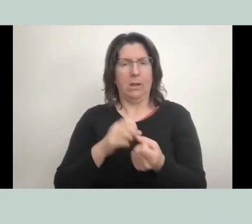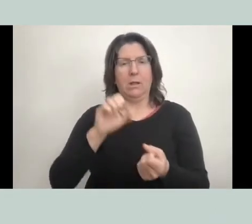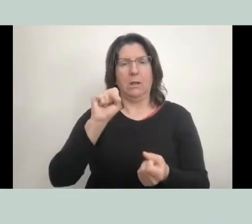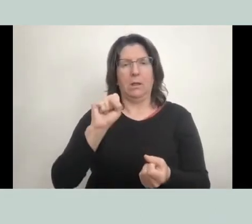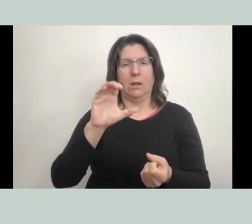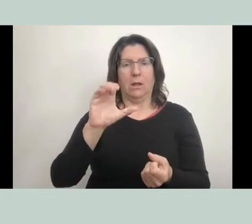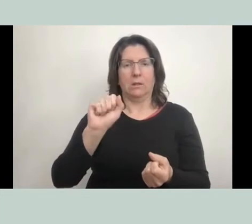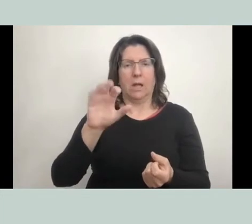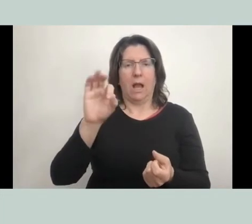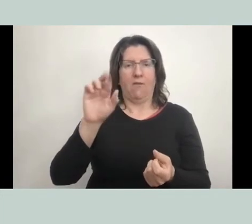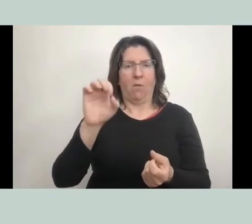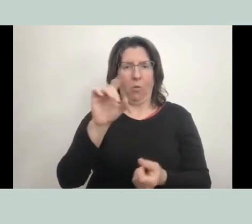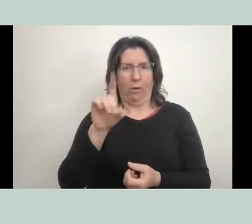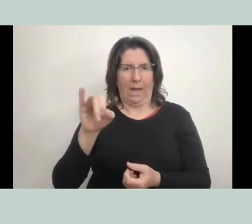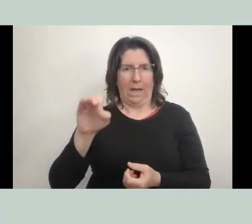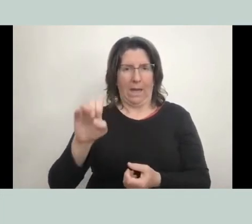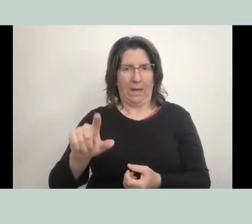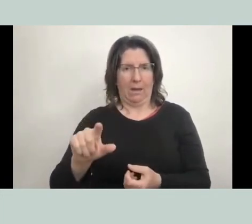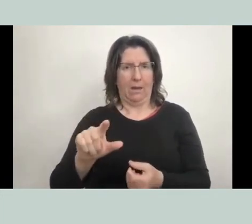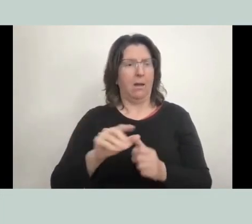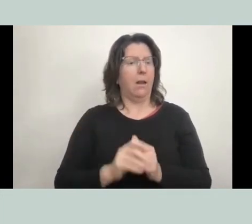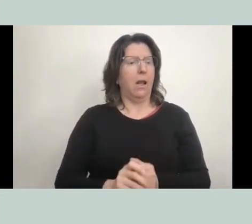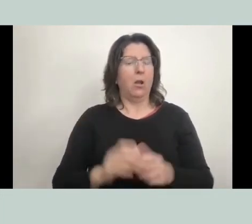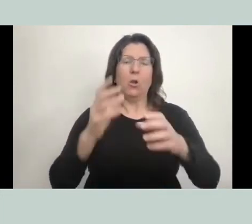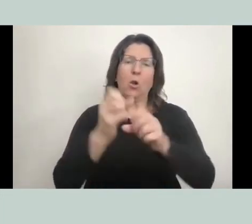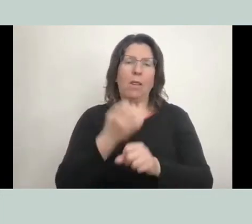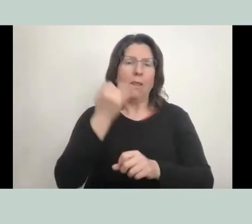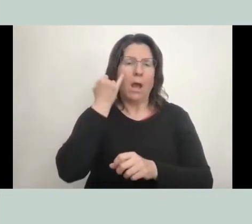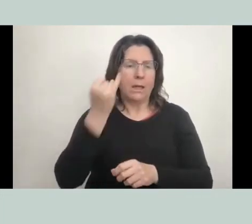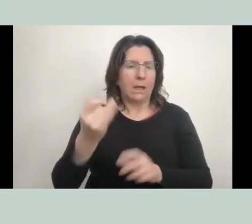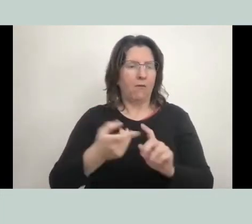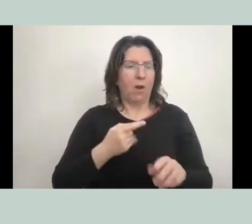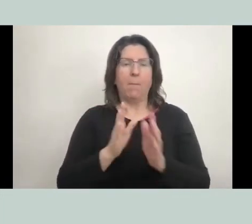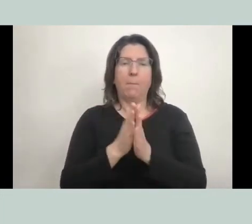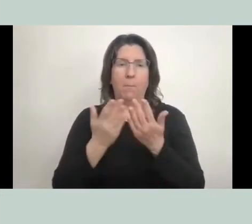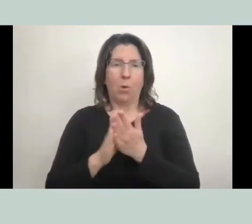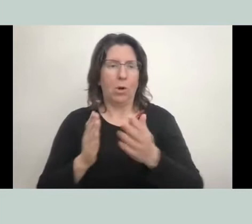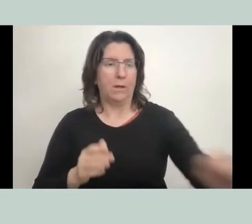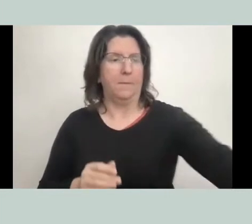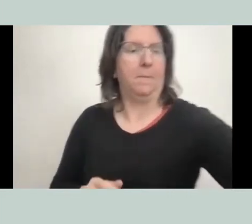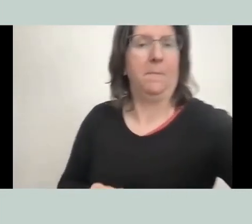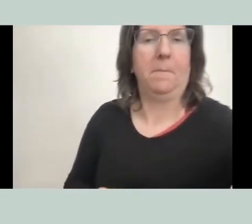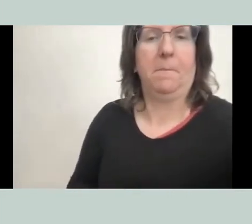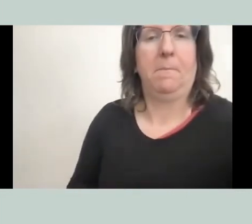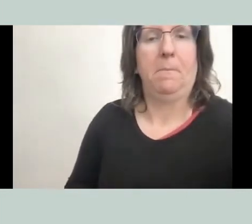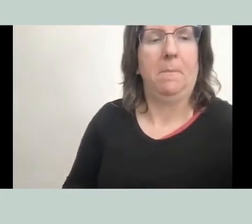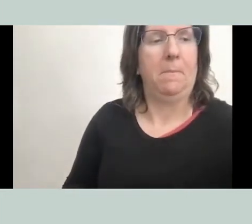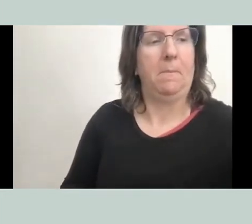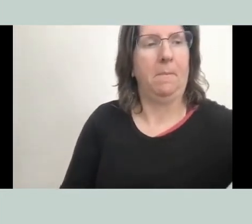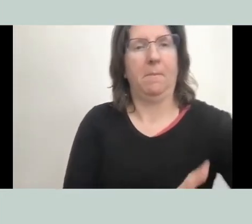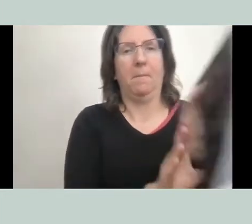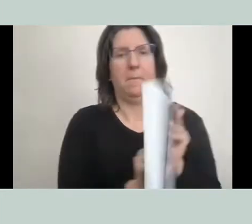Graphics like these, can serve as additional scaffolding to help them identify what is missing.